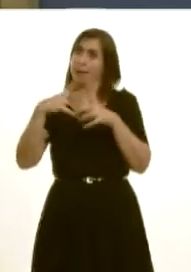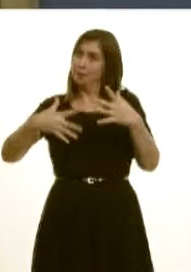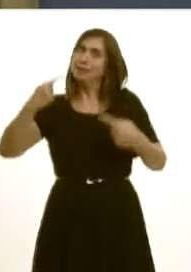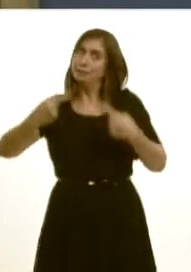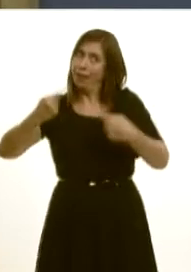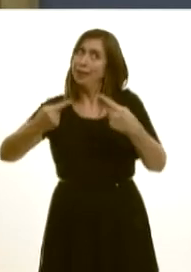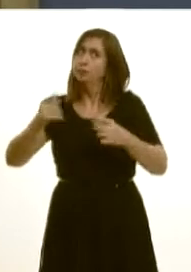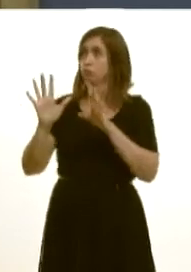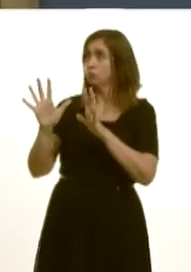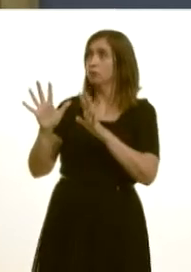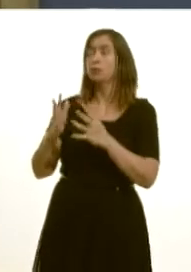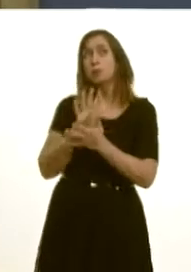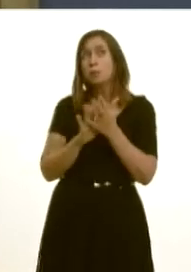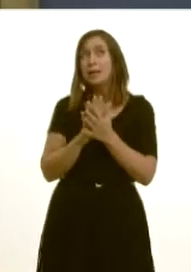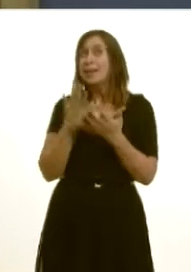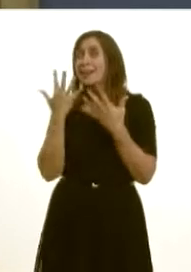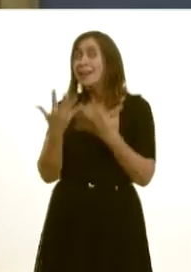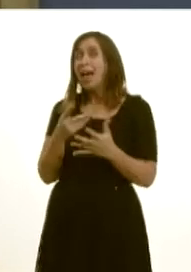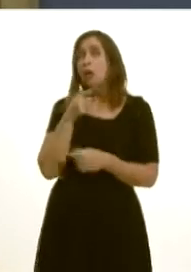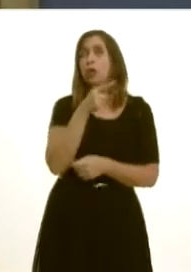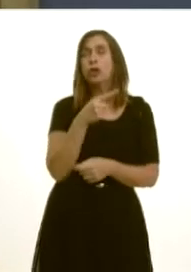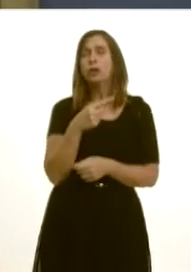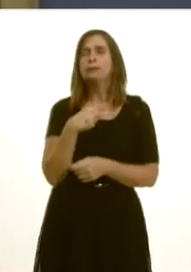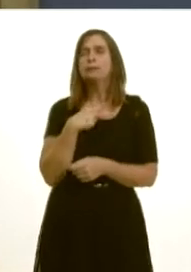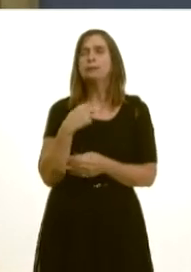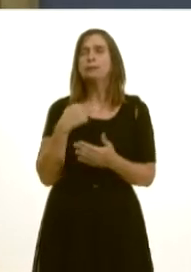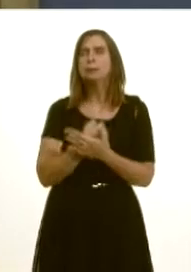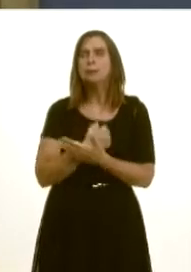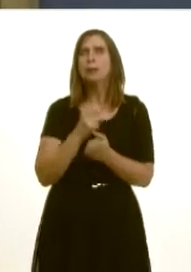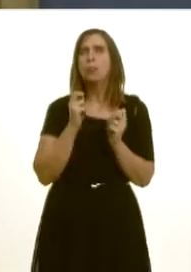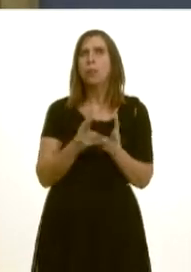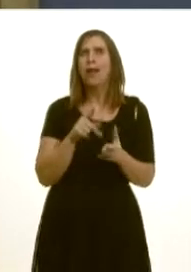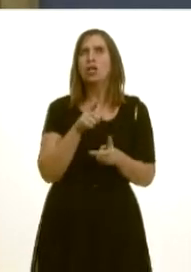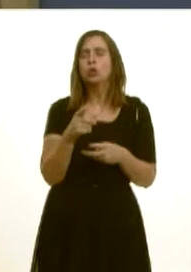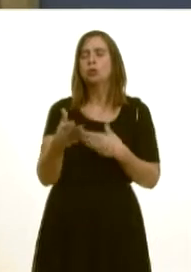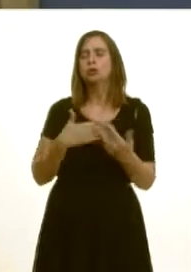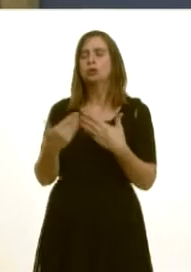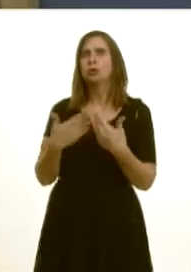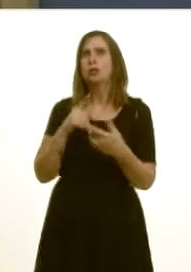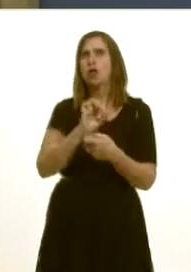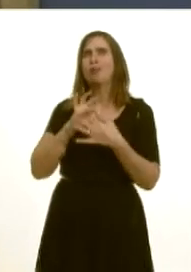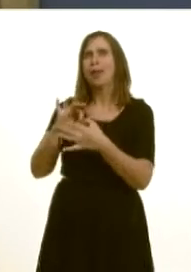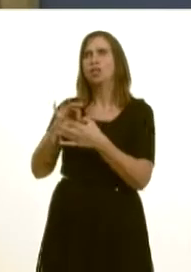do you now regret in any way how you have handled relations with the medical profession